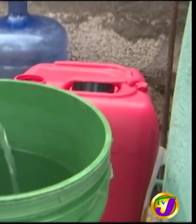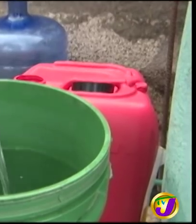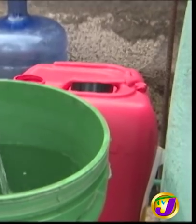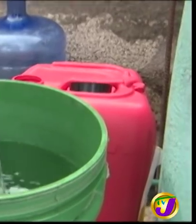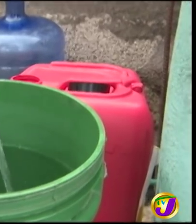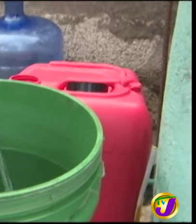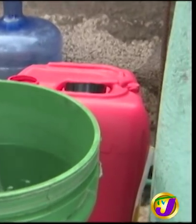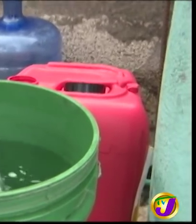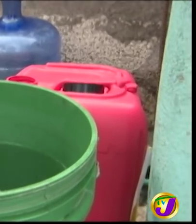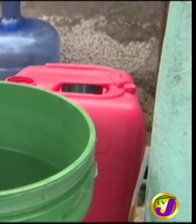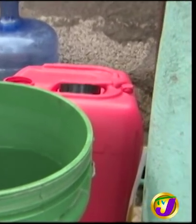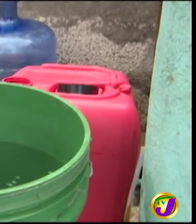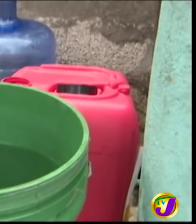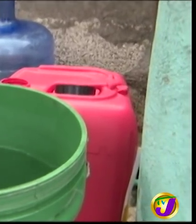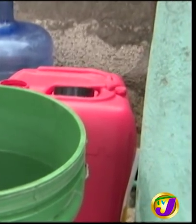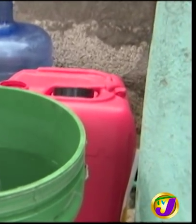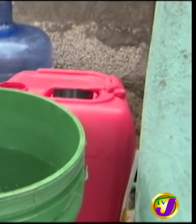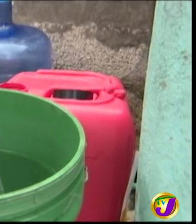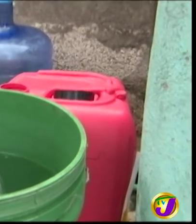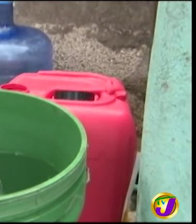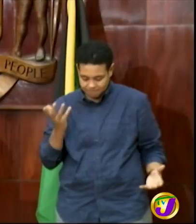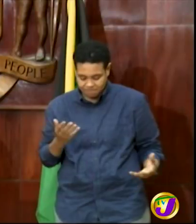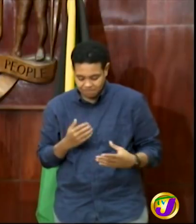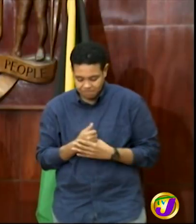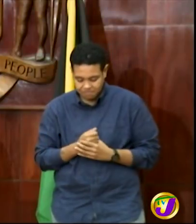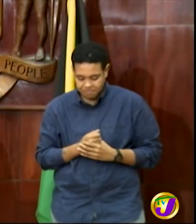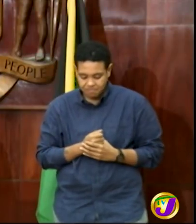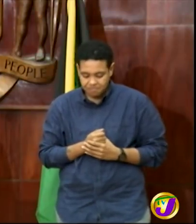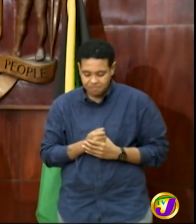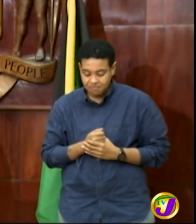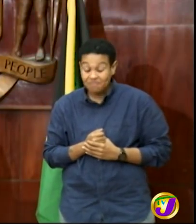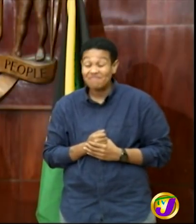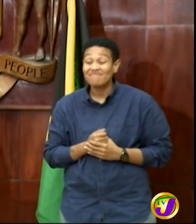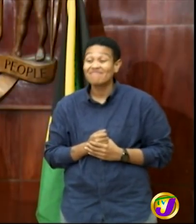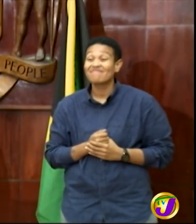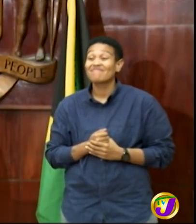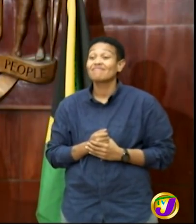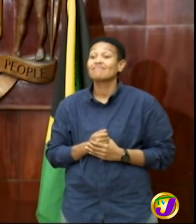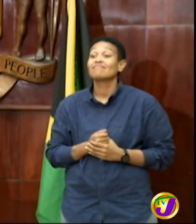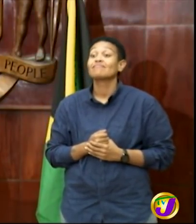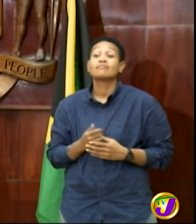spoke on provisions for water the Municipal Corporation are removing to